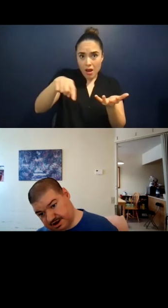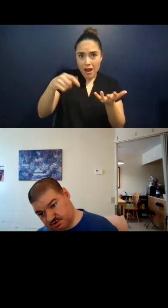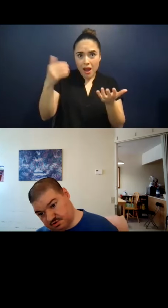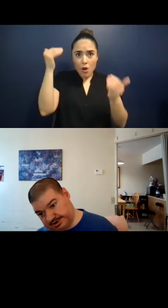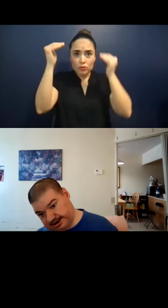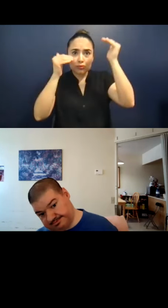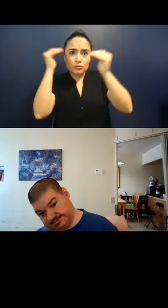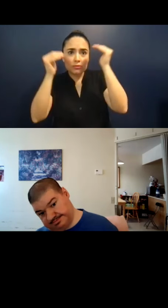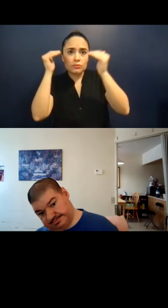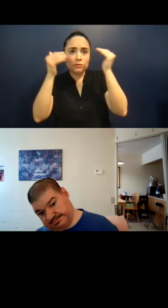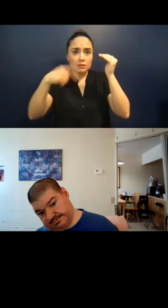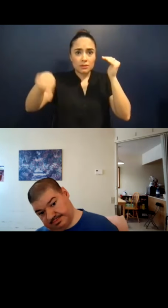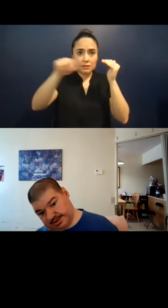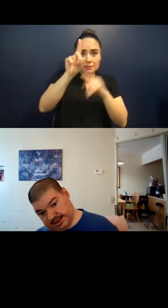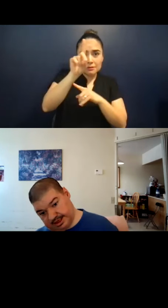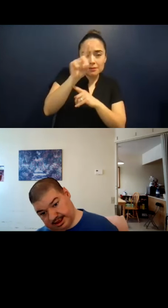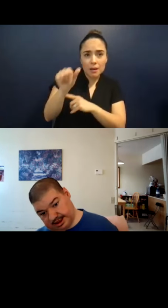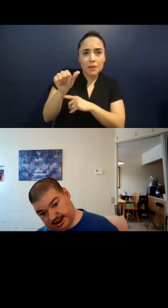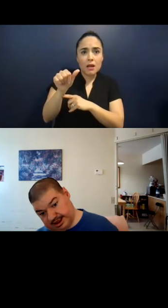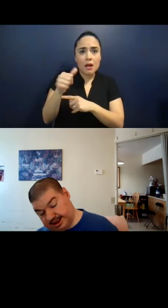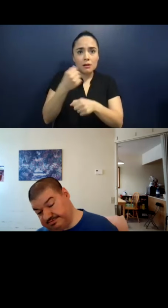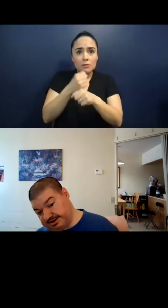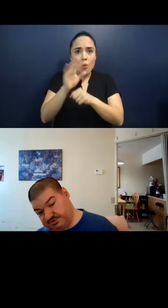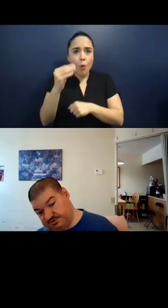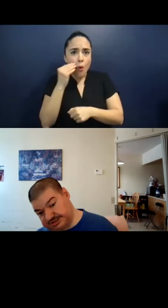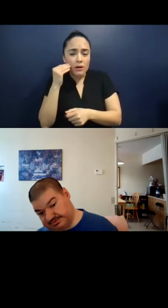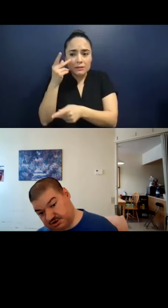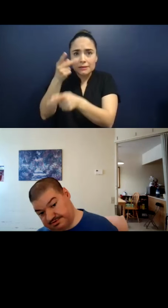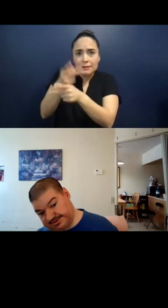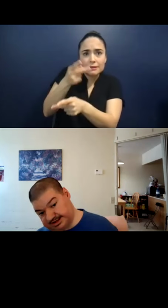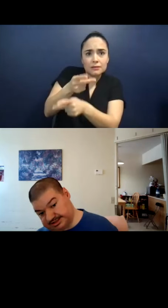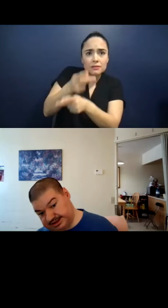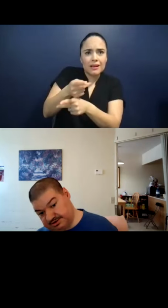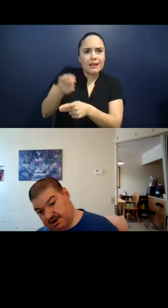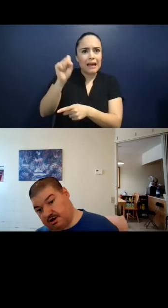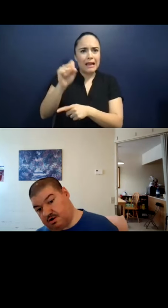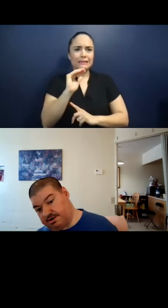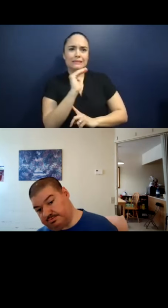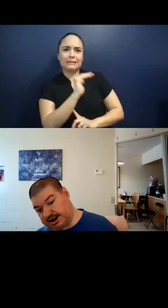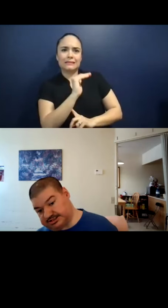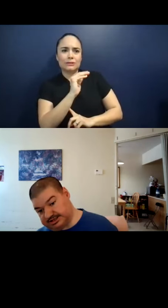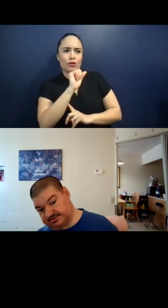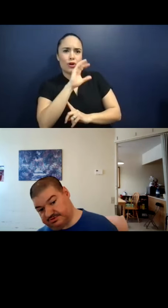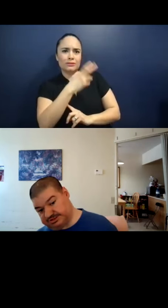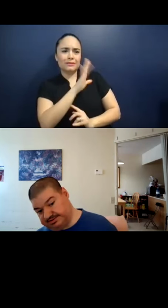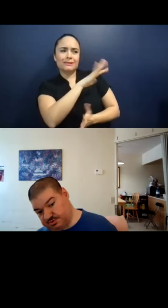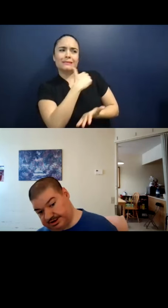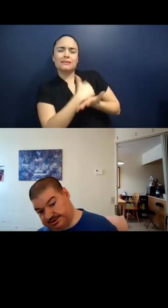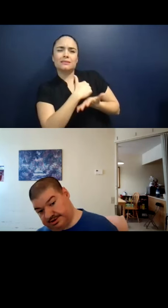disabilities in getting the vaccine .